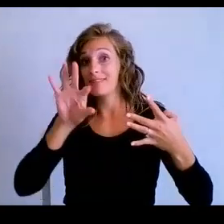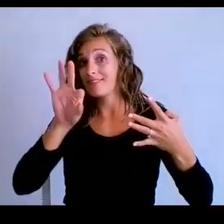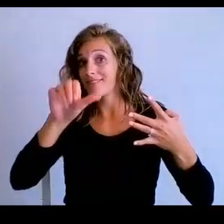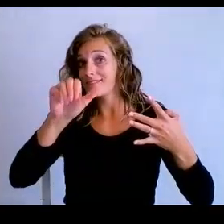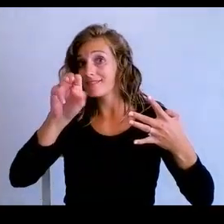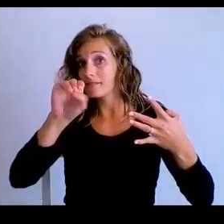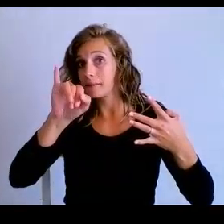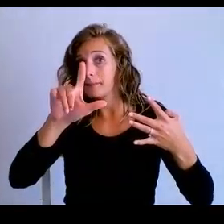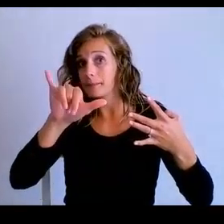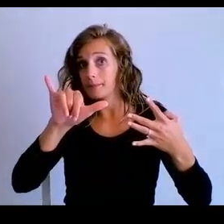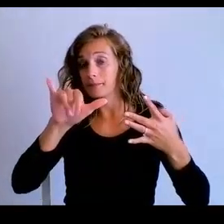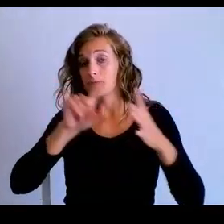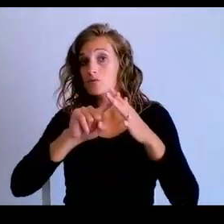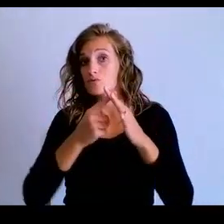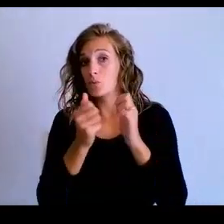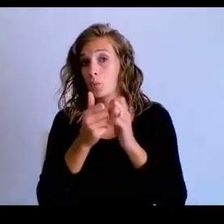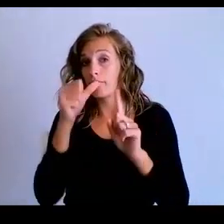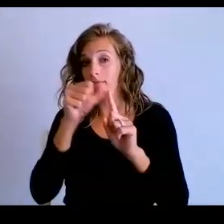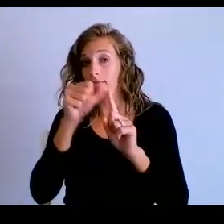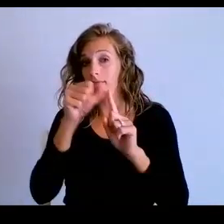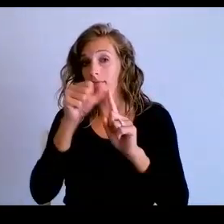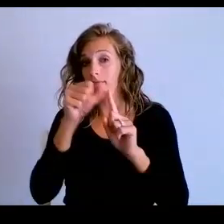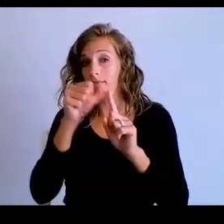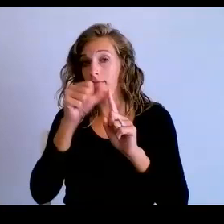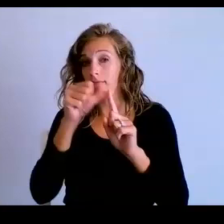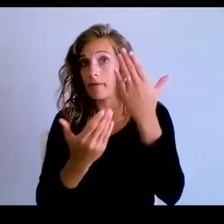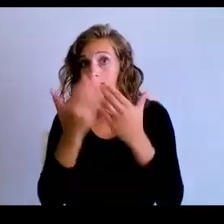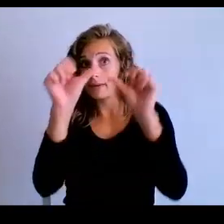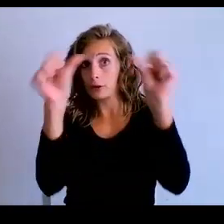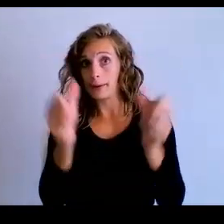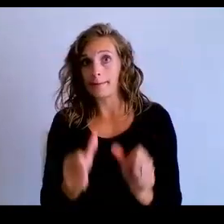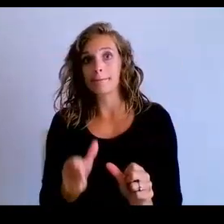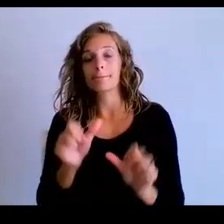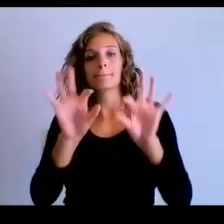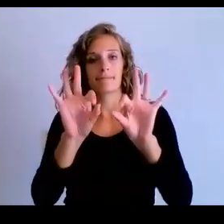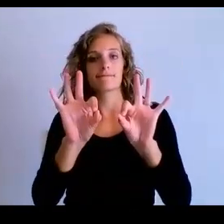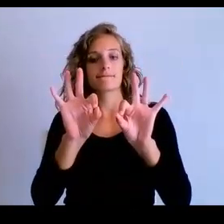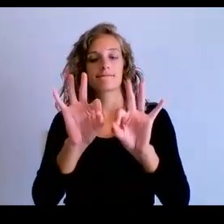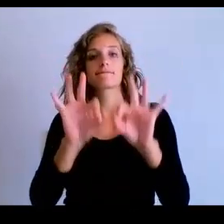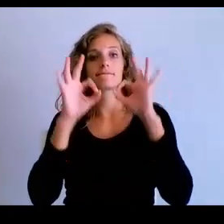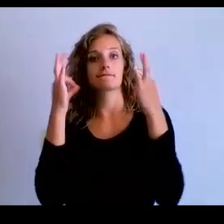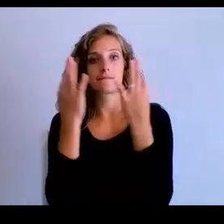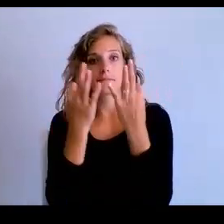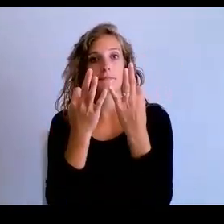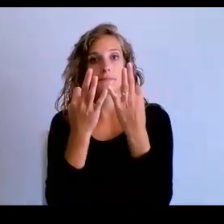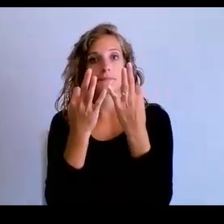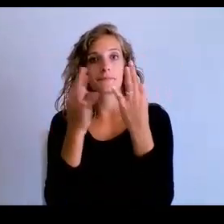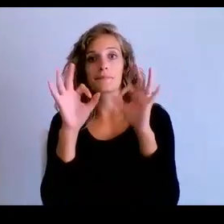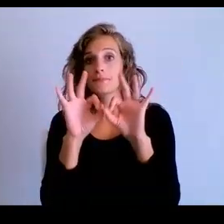our next example family again it starts with the letter f so our hand shape is going to be the f hand shape for